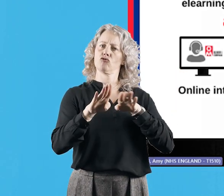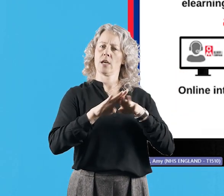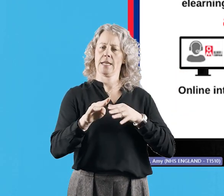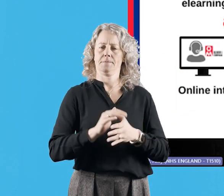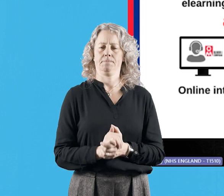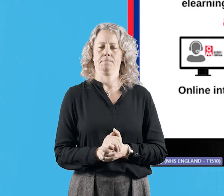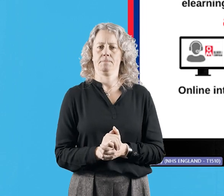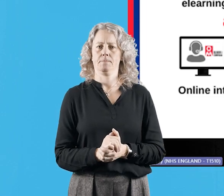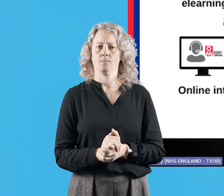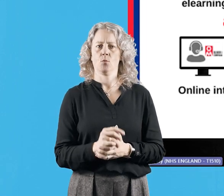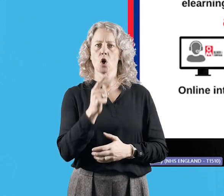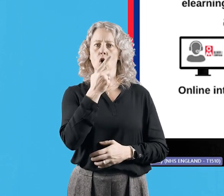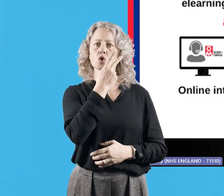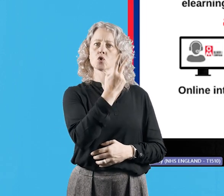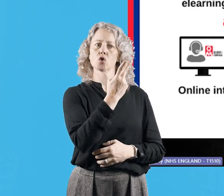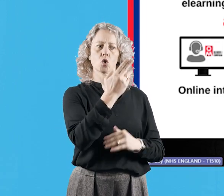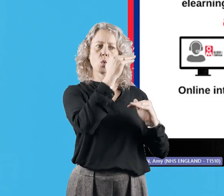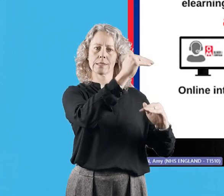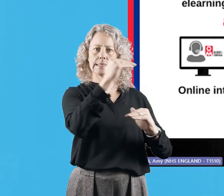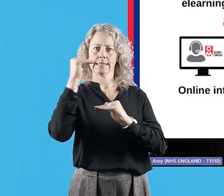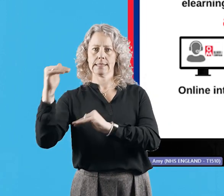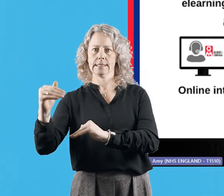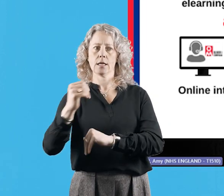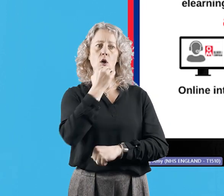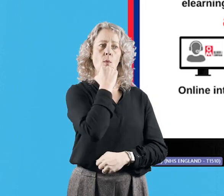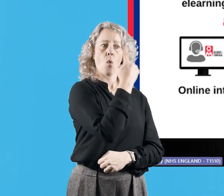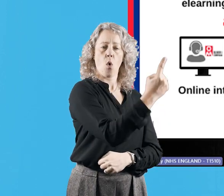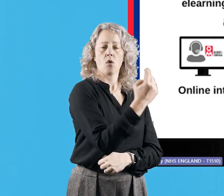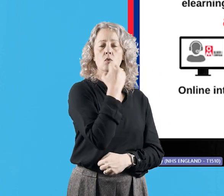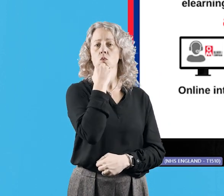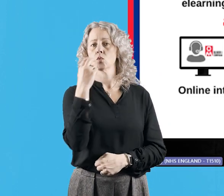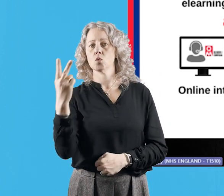So as you know it comes in two tiers, Tier 1 and Tier 2.